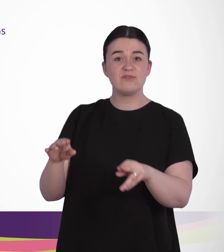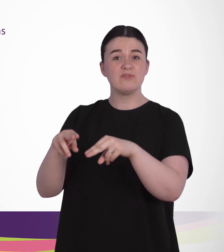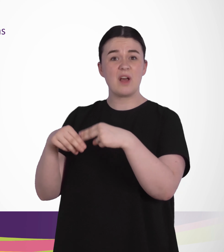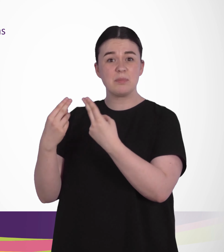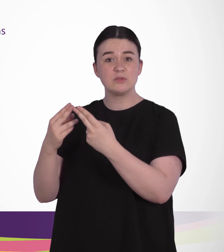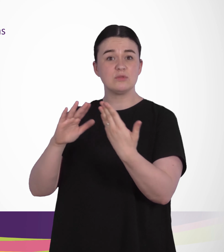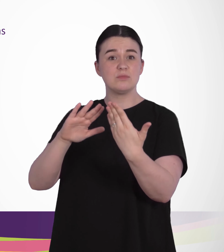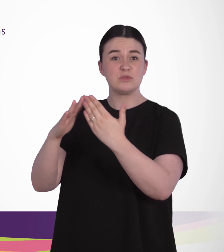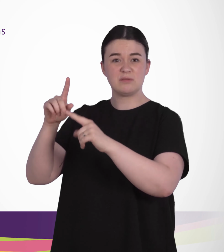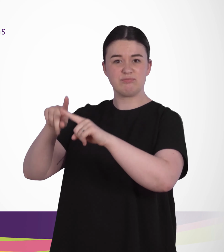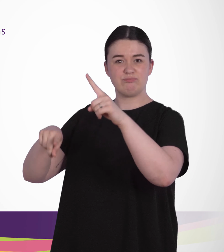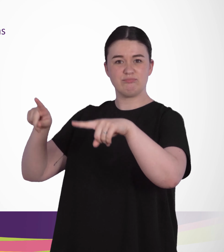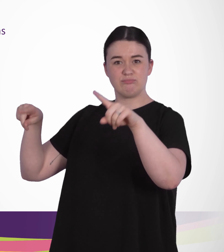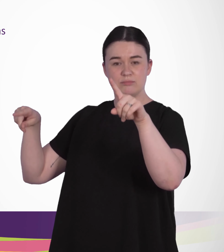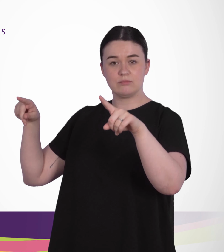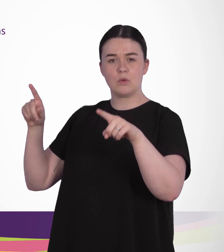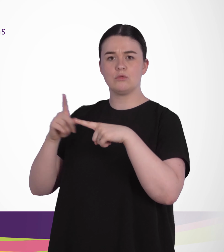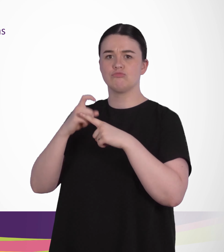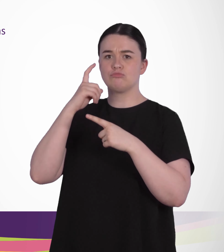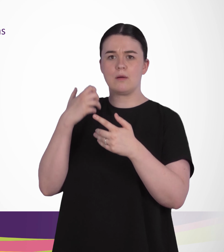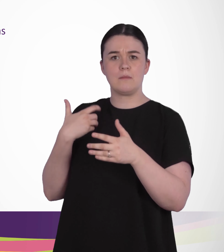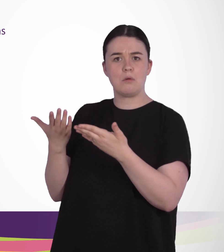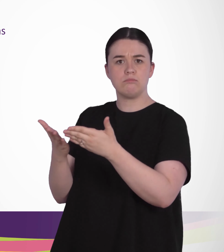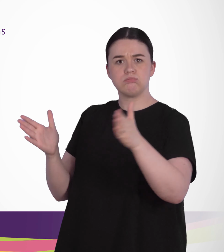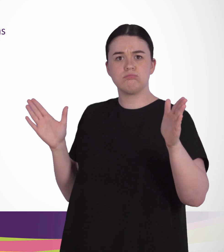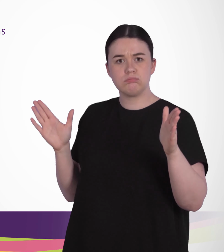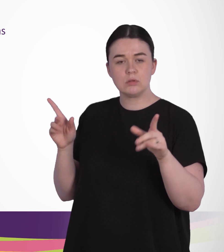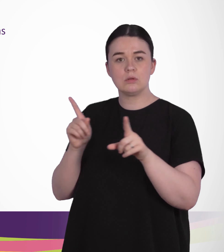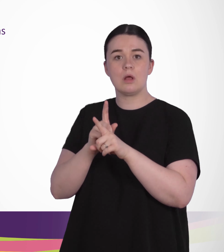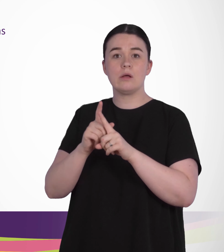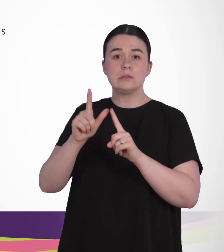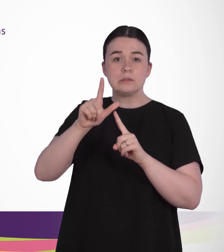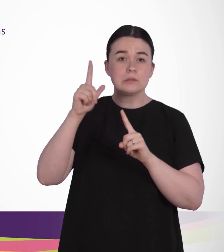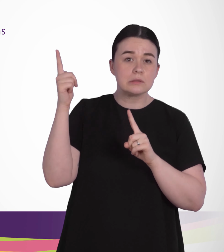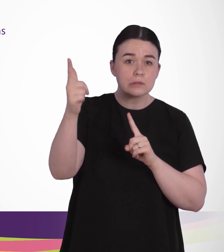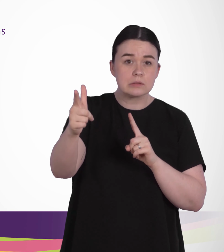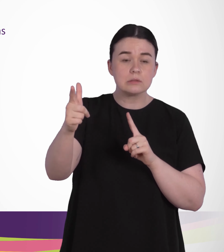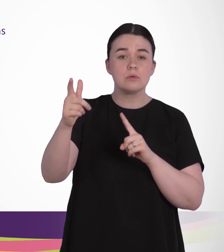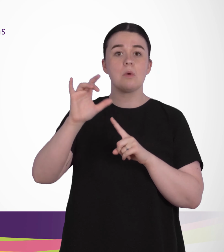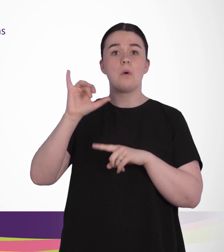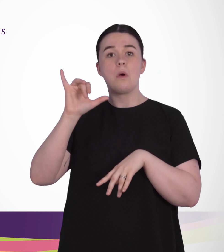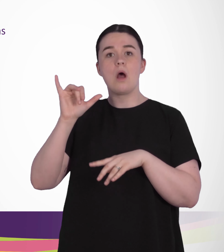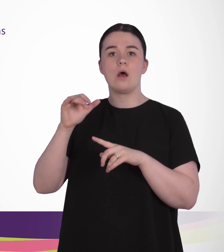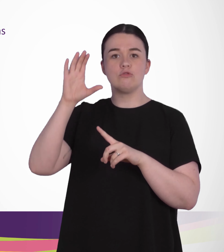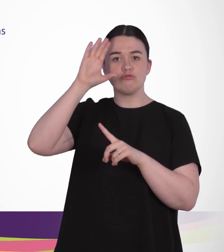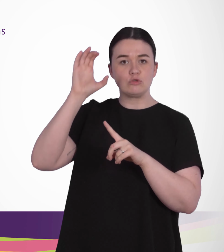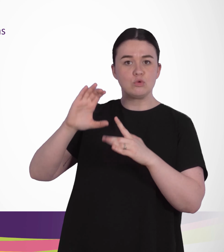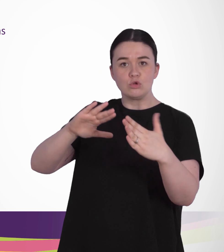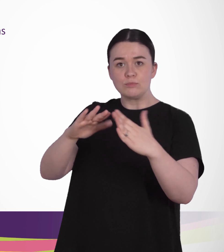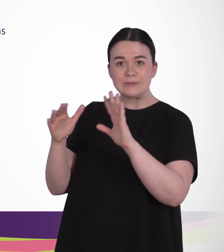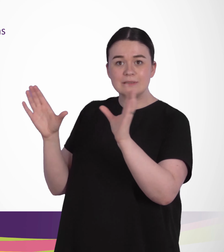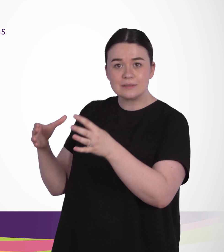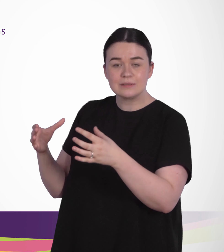families and communities, and enhancing demographic data (especially for remote and regional communities,